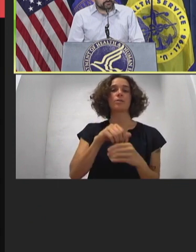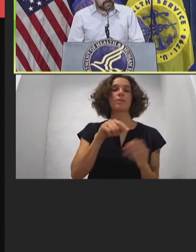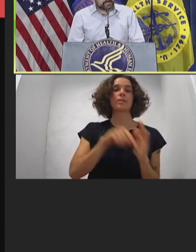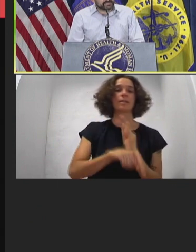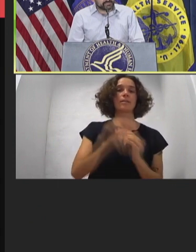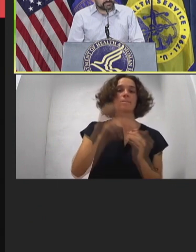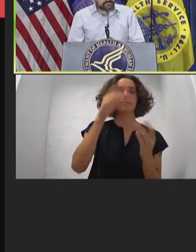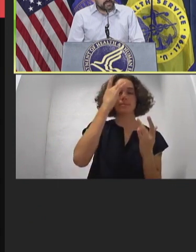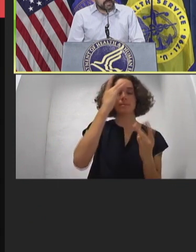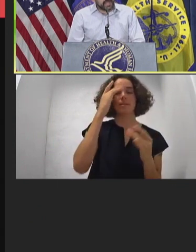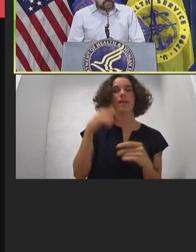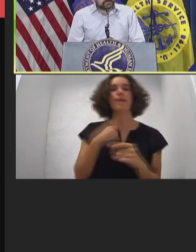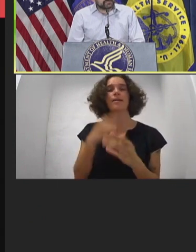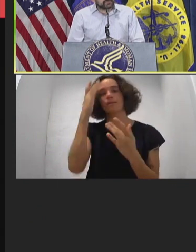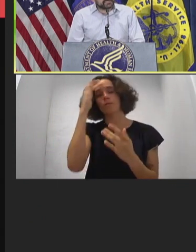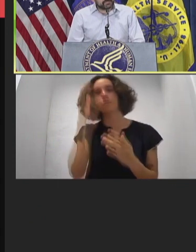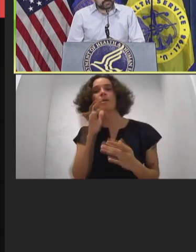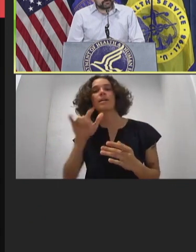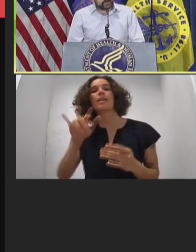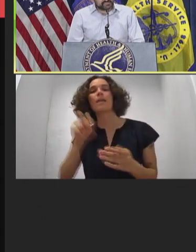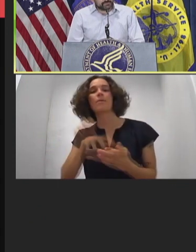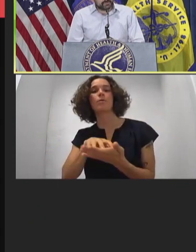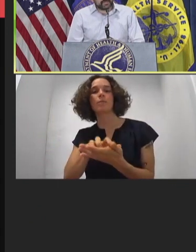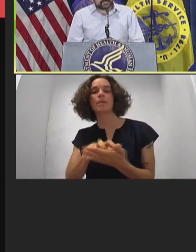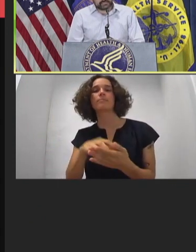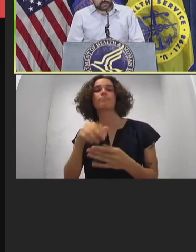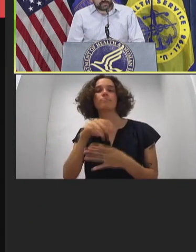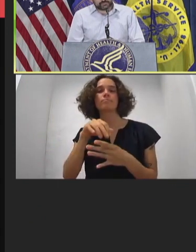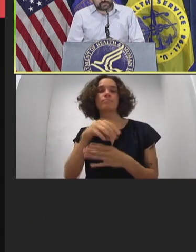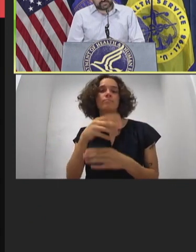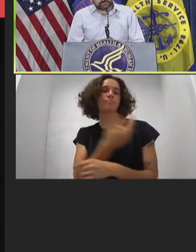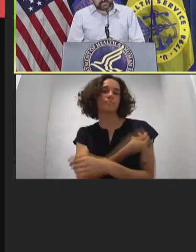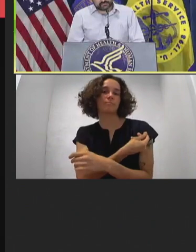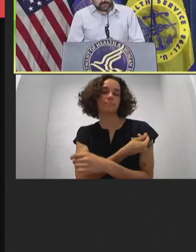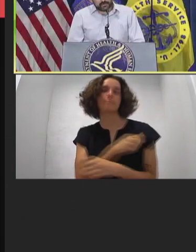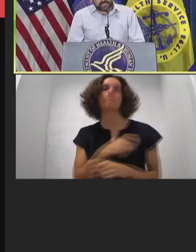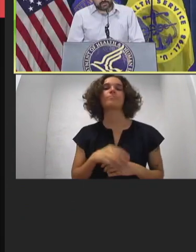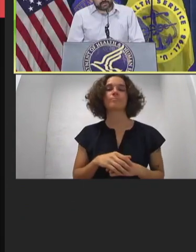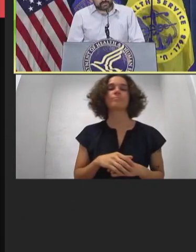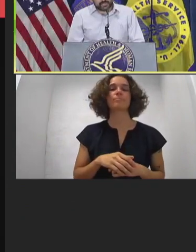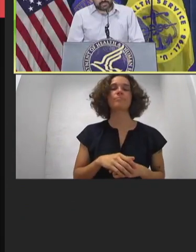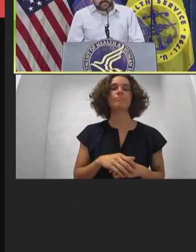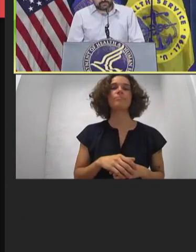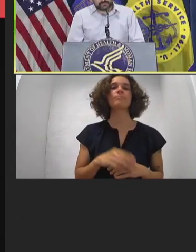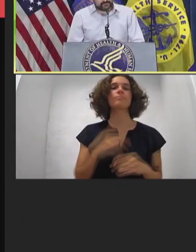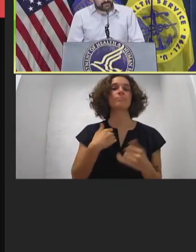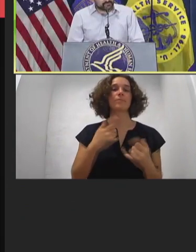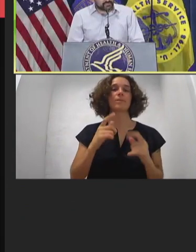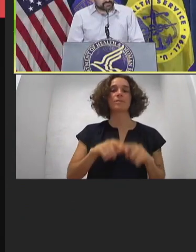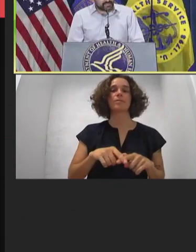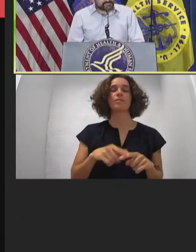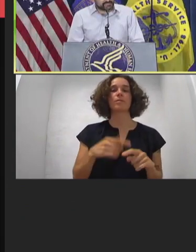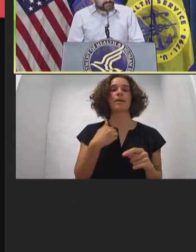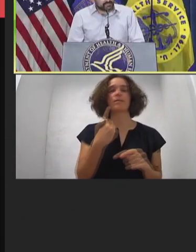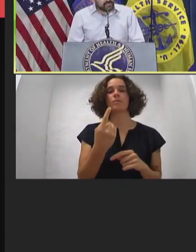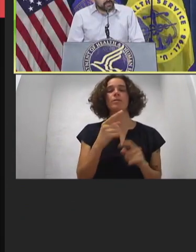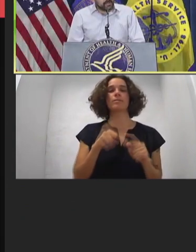vaccines. And just recently, the first TB vaccine constructs based on mRNA entered phase 1 testing.